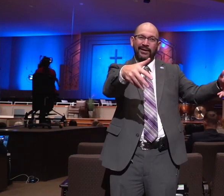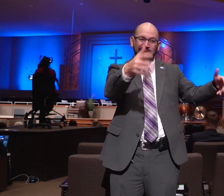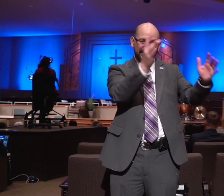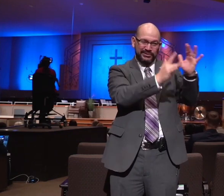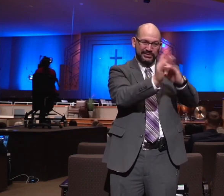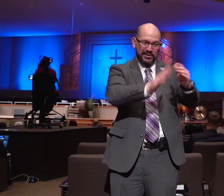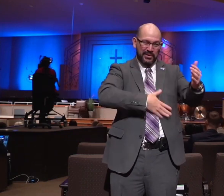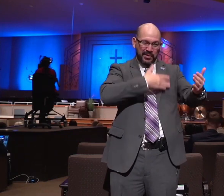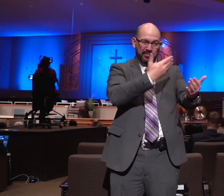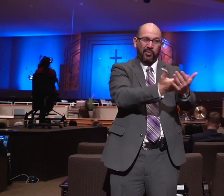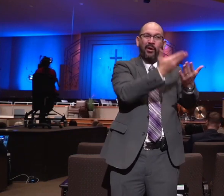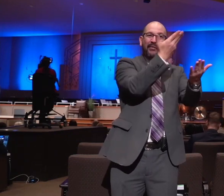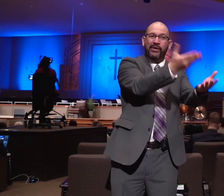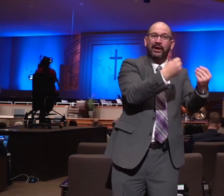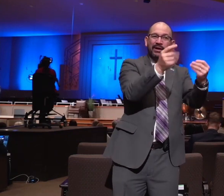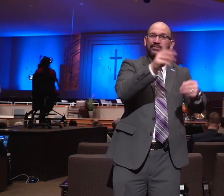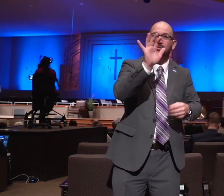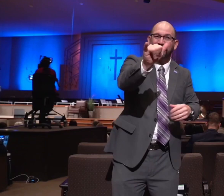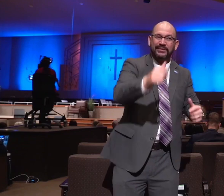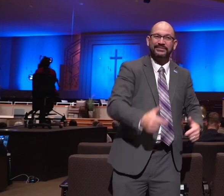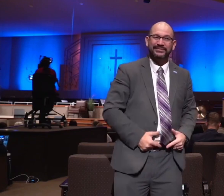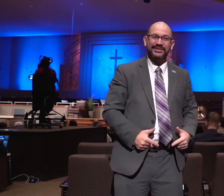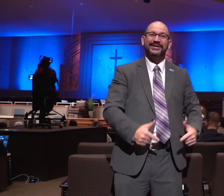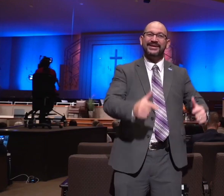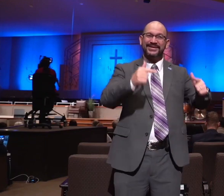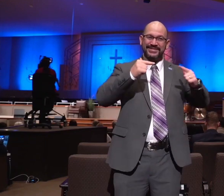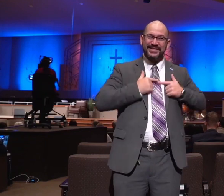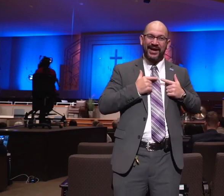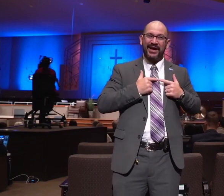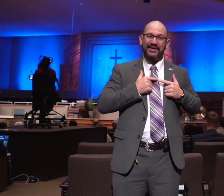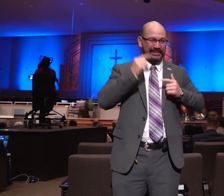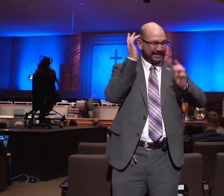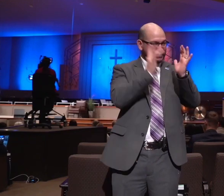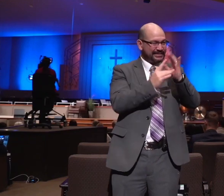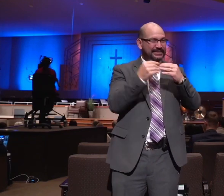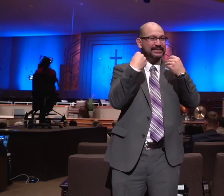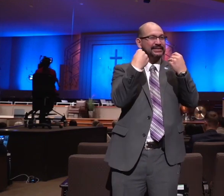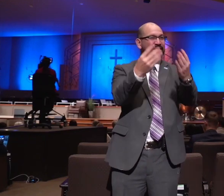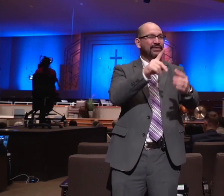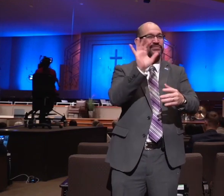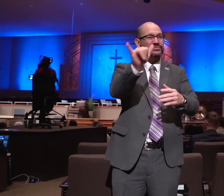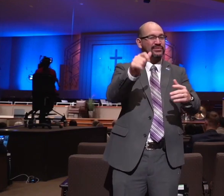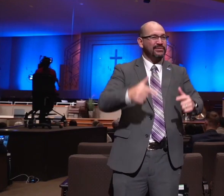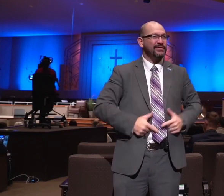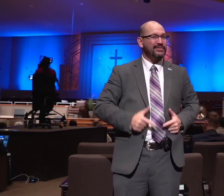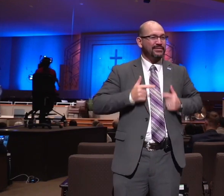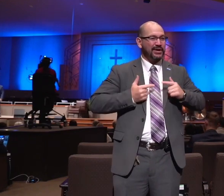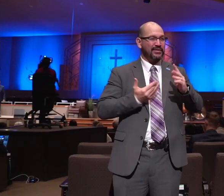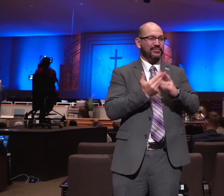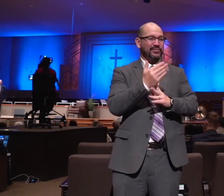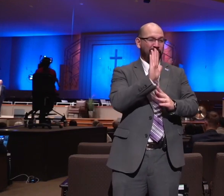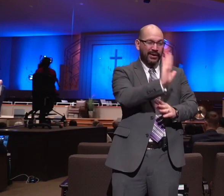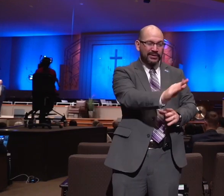everlasting life drink of any other water you'll first again drink of this